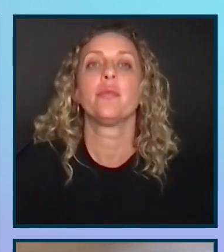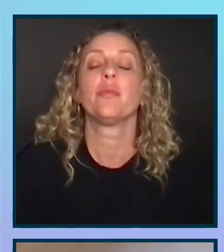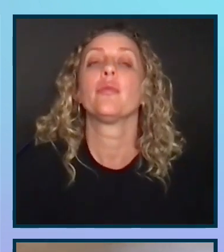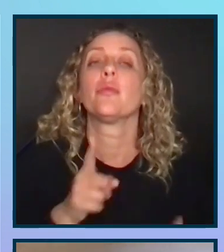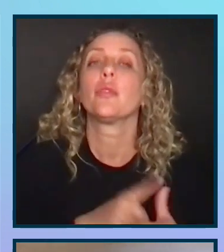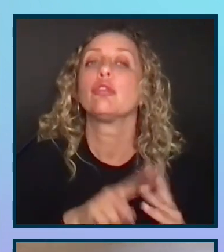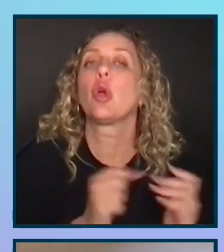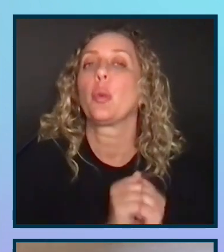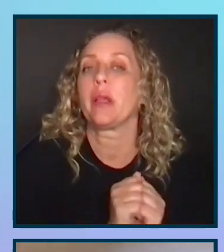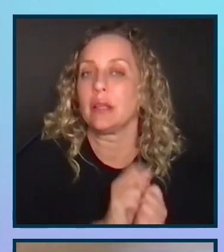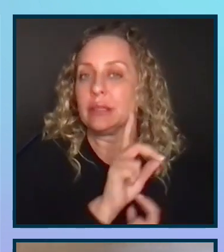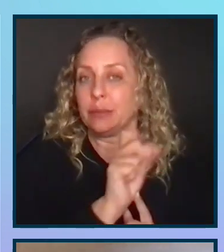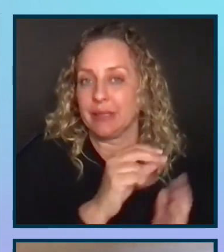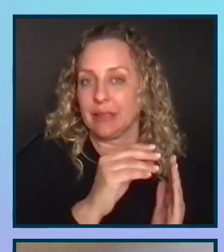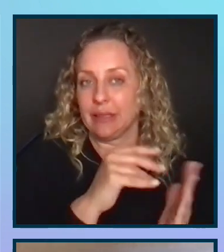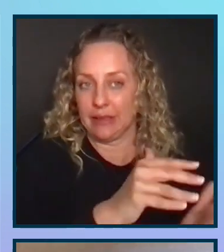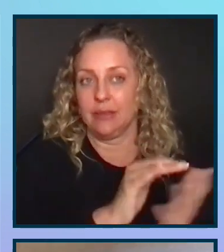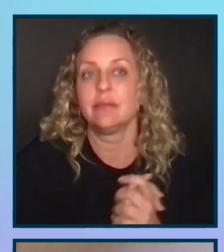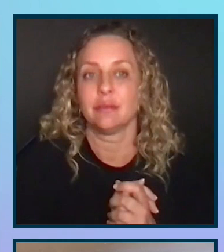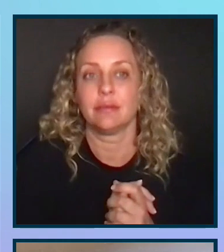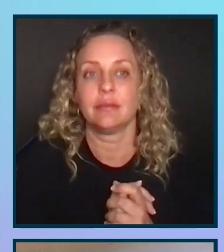Start with disability studies.